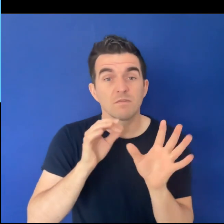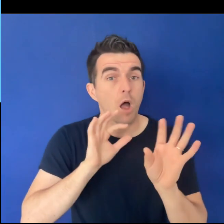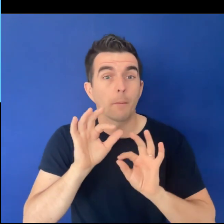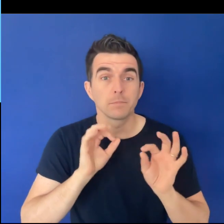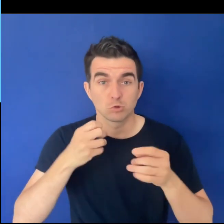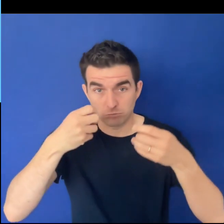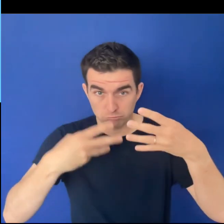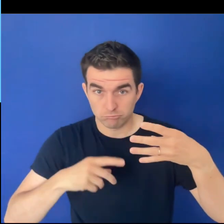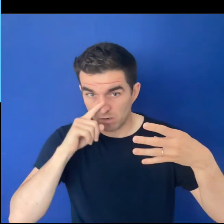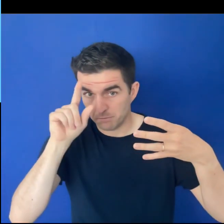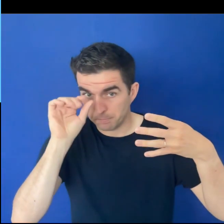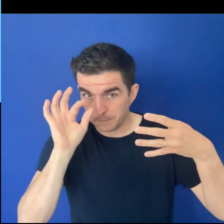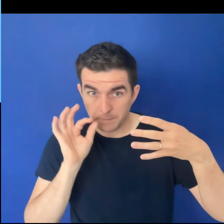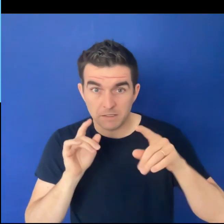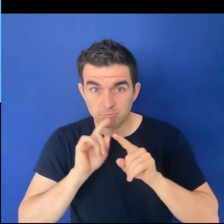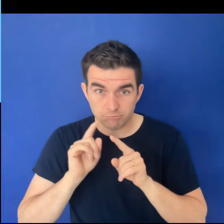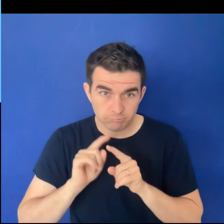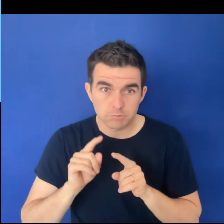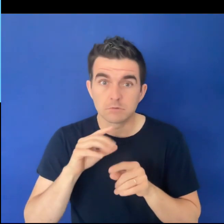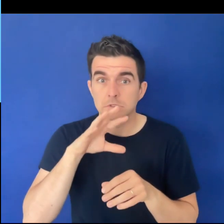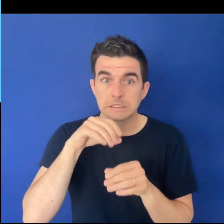at all times from within seconds of starting the game.